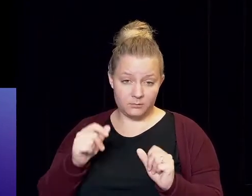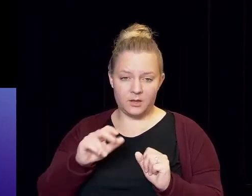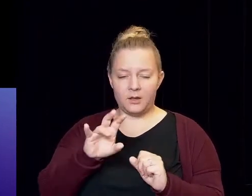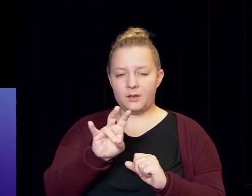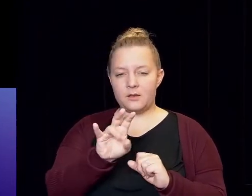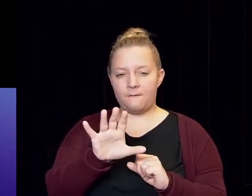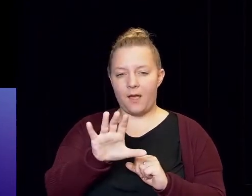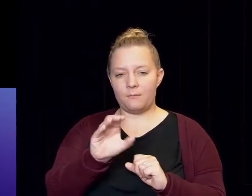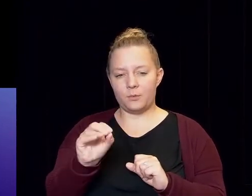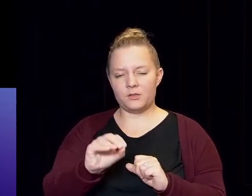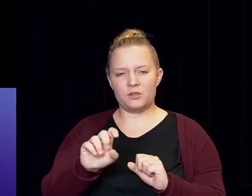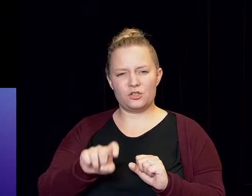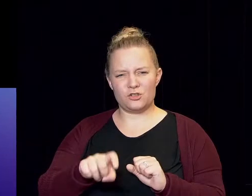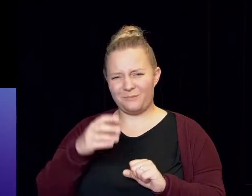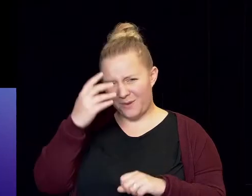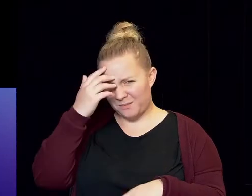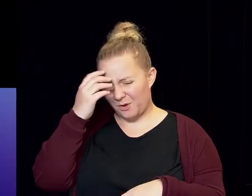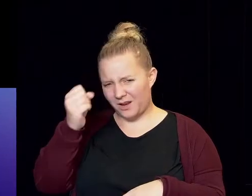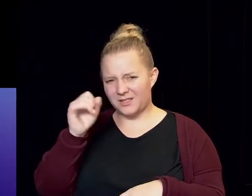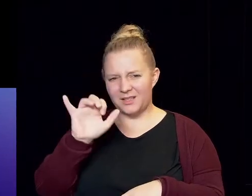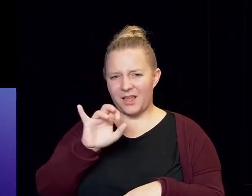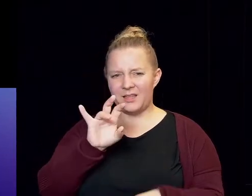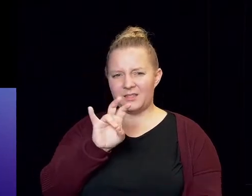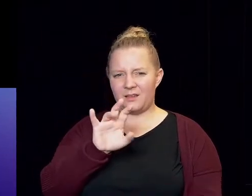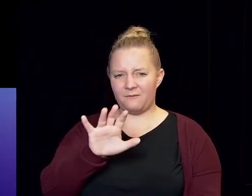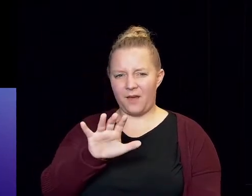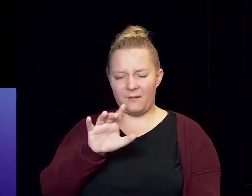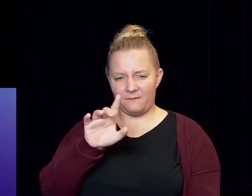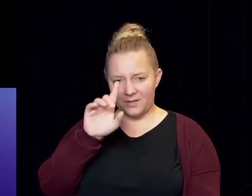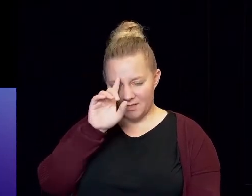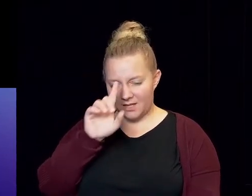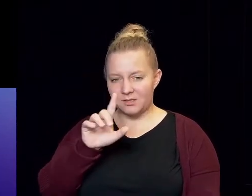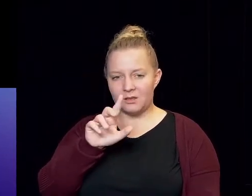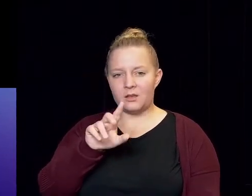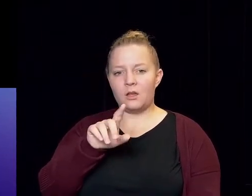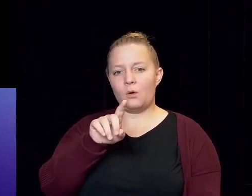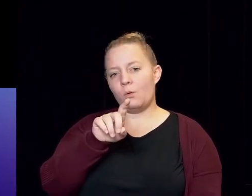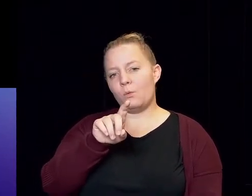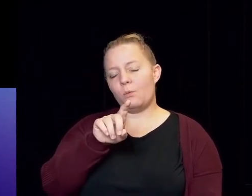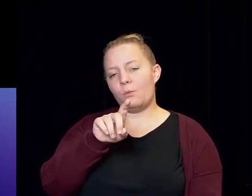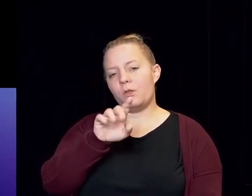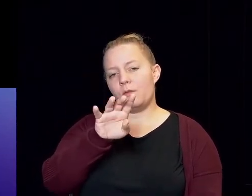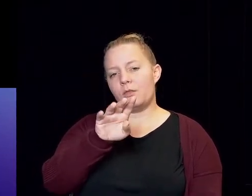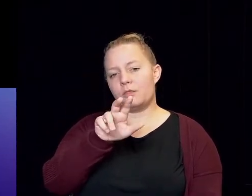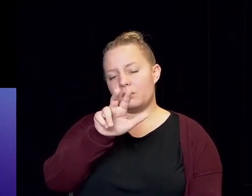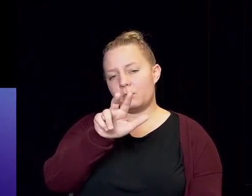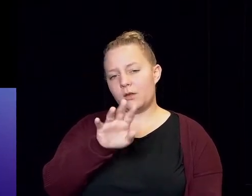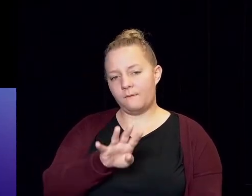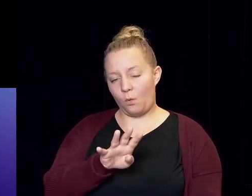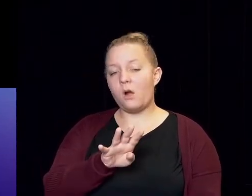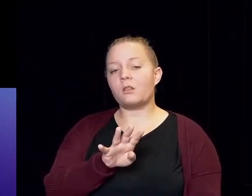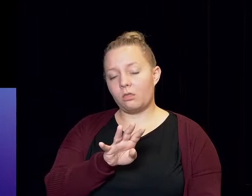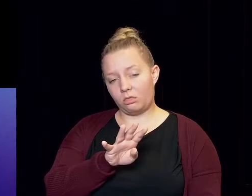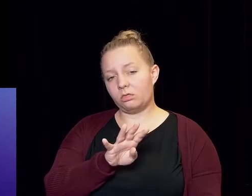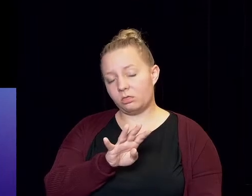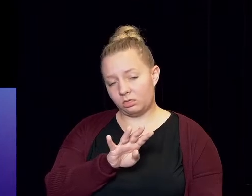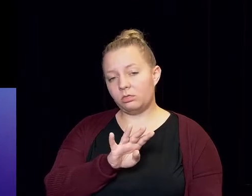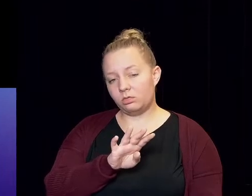that you should have memorized. It's like 75¢, 3 quarters, so 75 % is 3/4